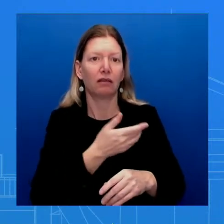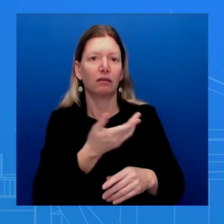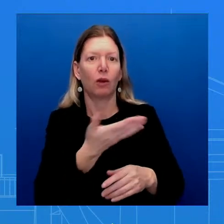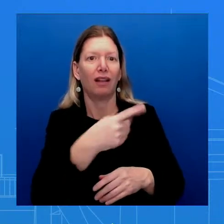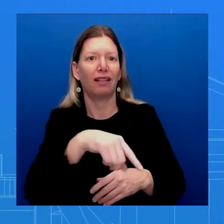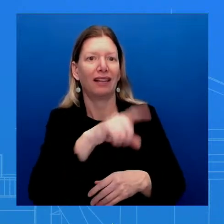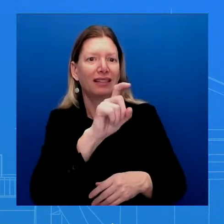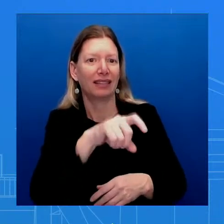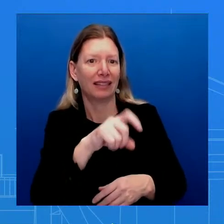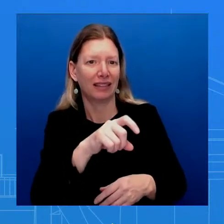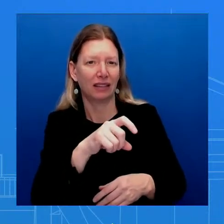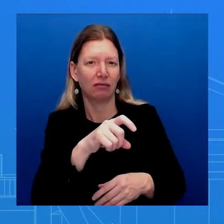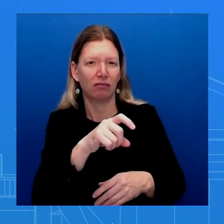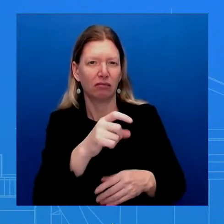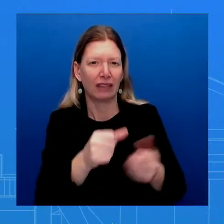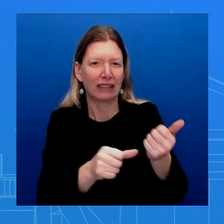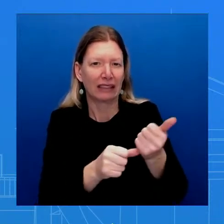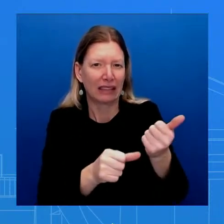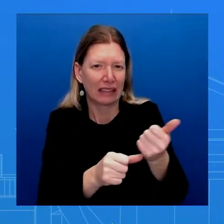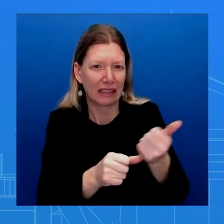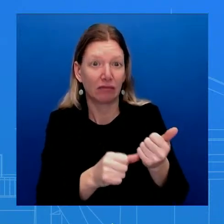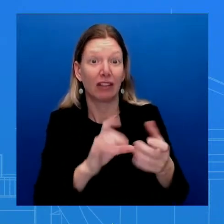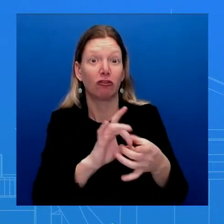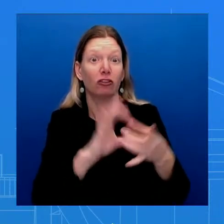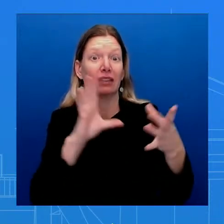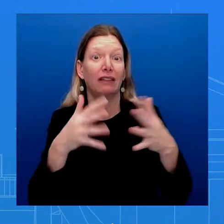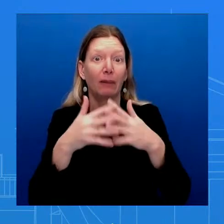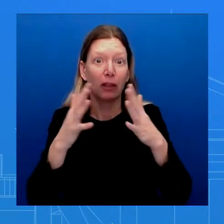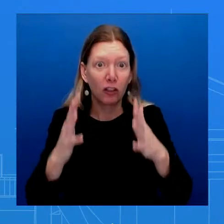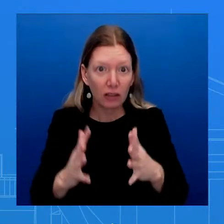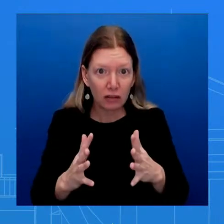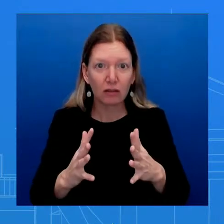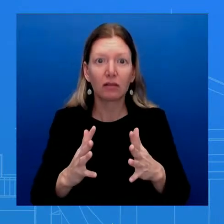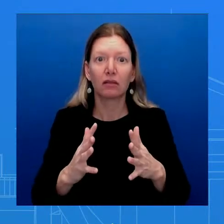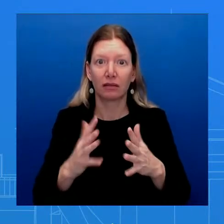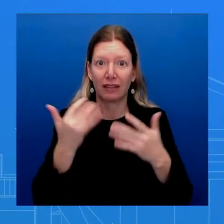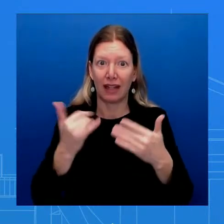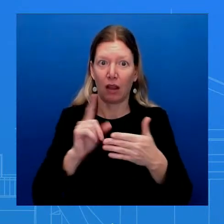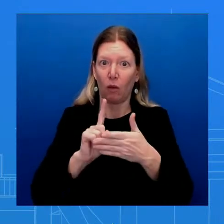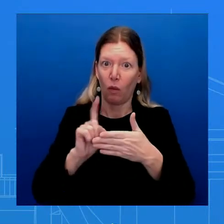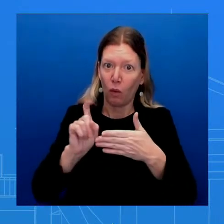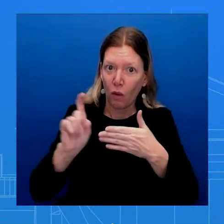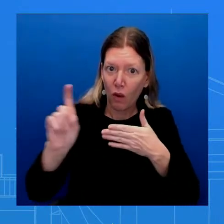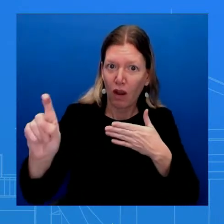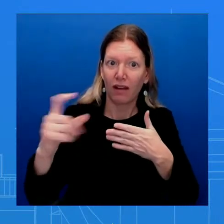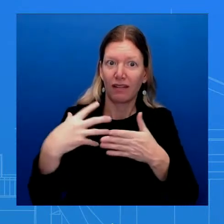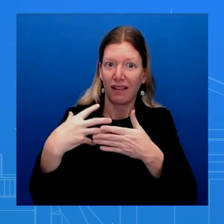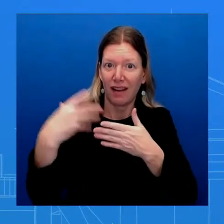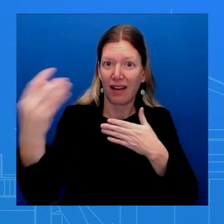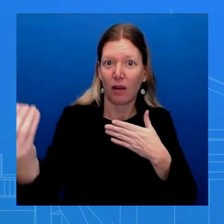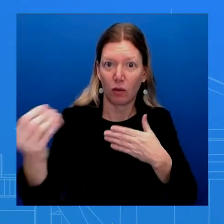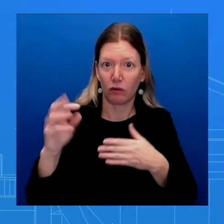now just to walk out through -- through the Rafah Crossing. So, we're going to keep -- we're going to keep working on those approaches --